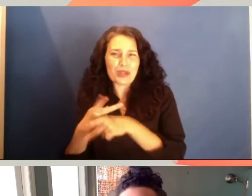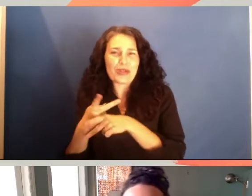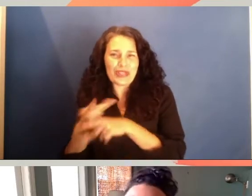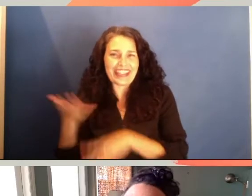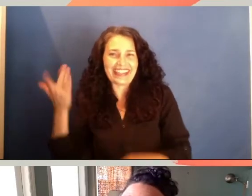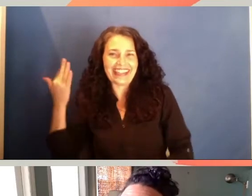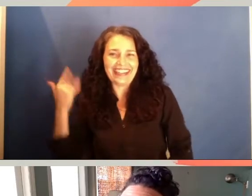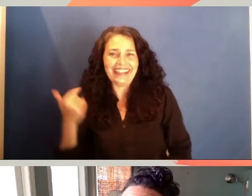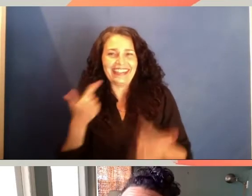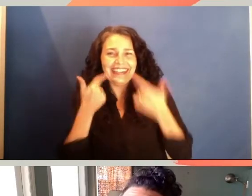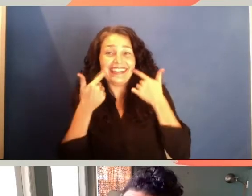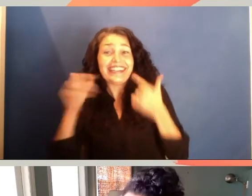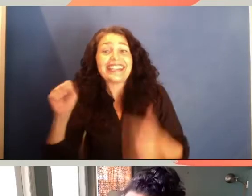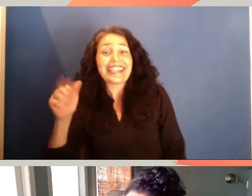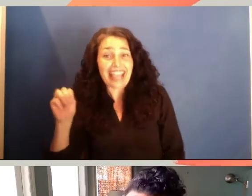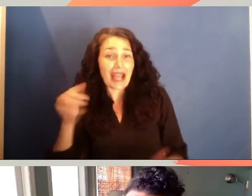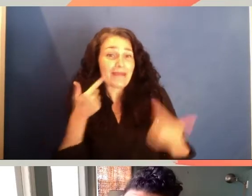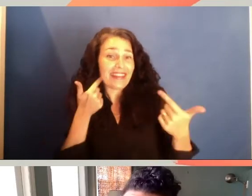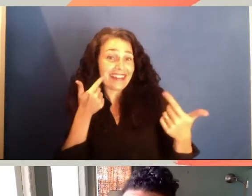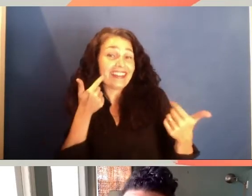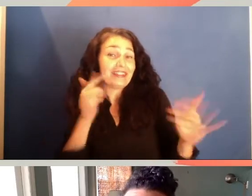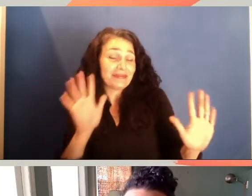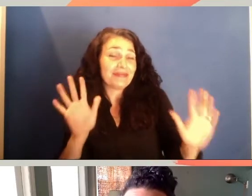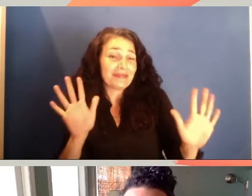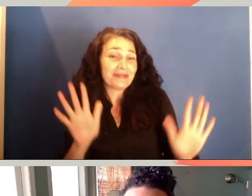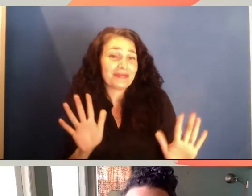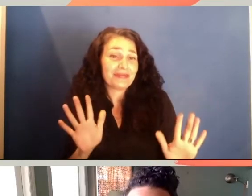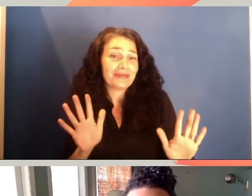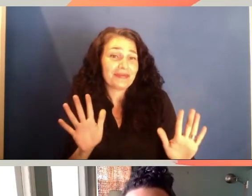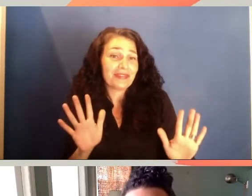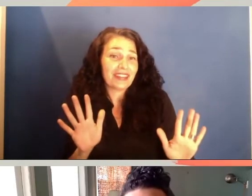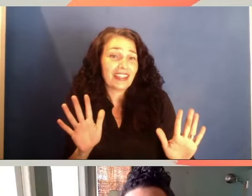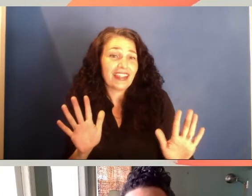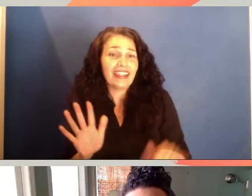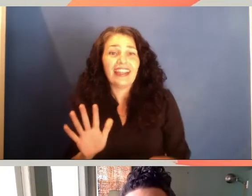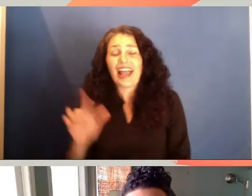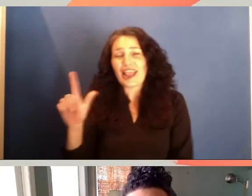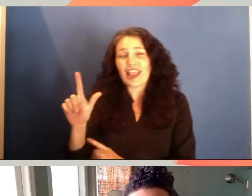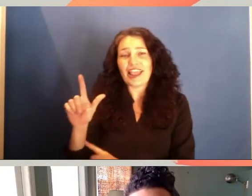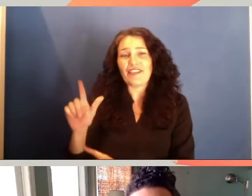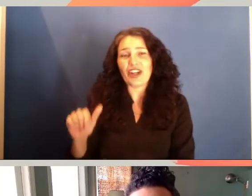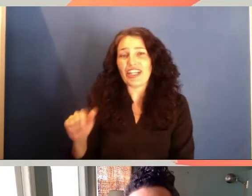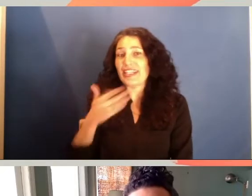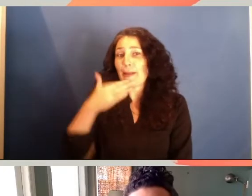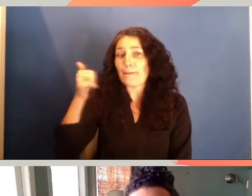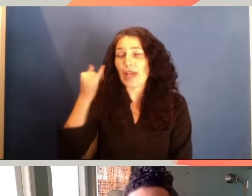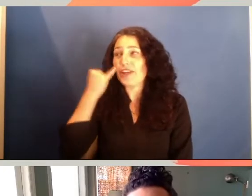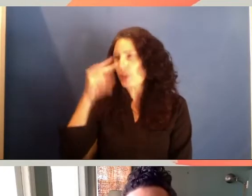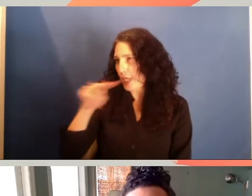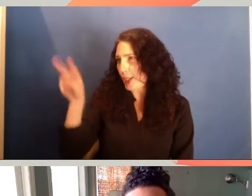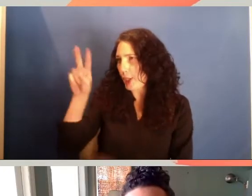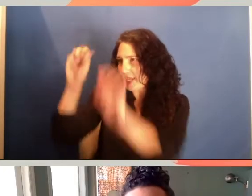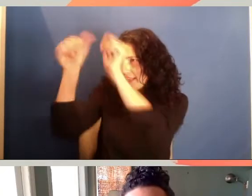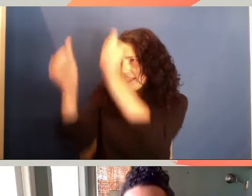And your presentation was really great. It's so much better when you can look at one in your living room.